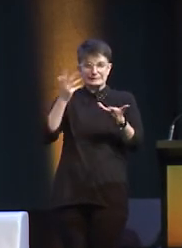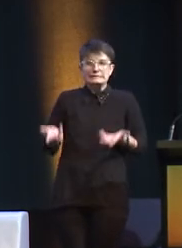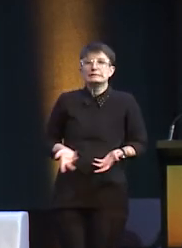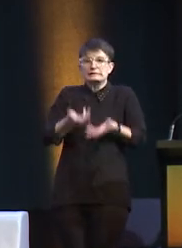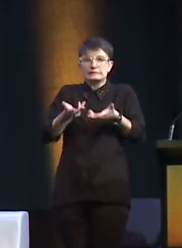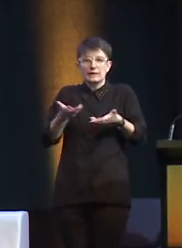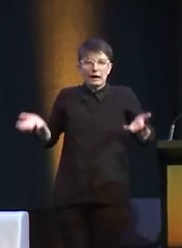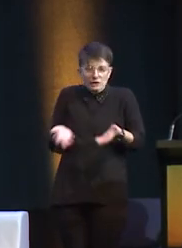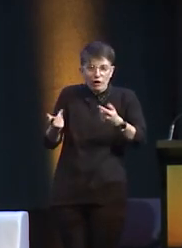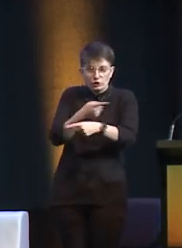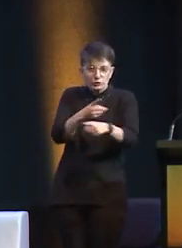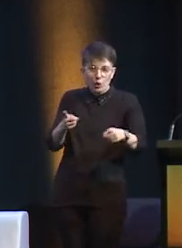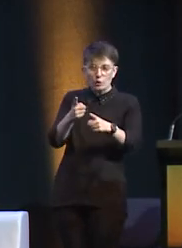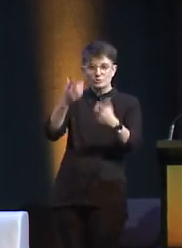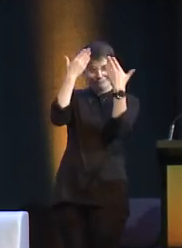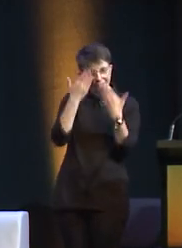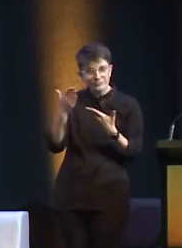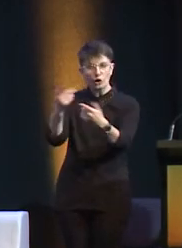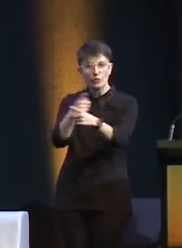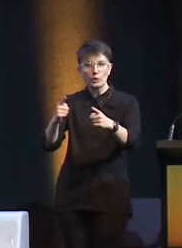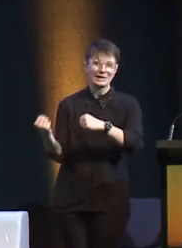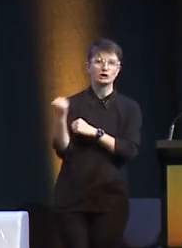Whare: Looks like my question.